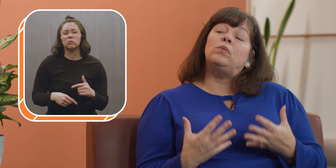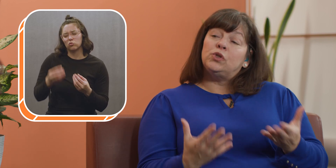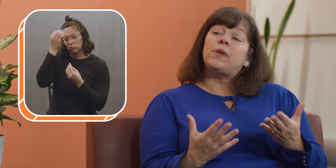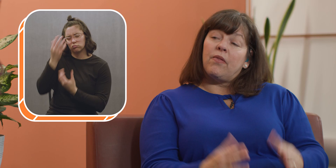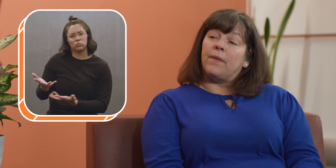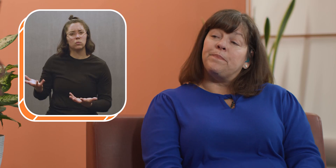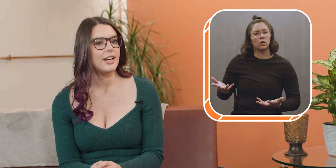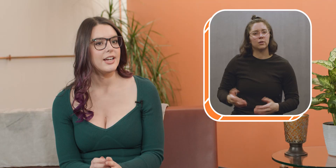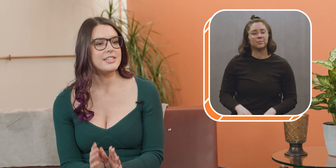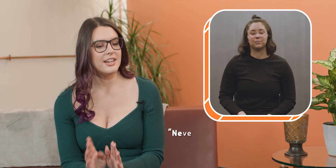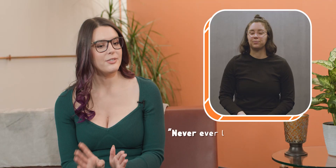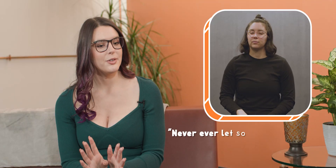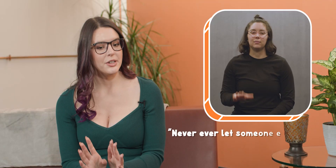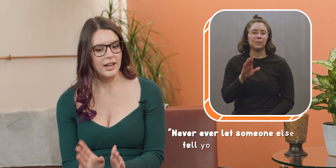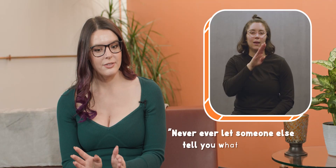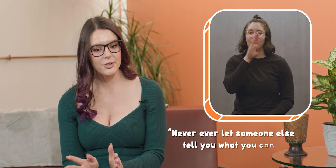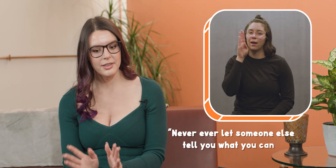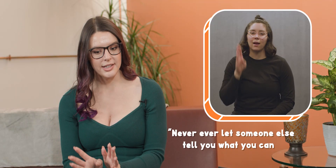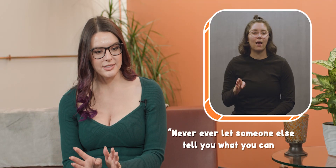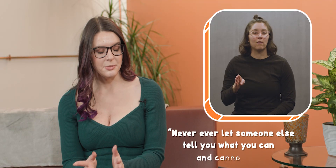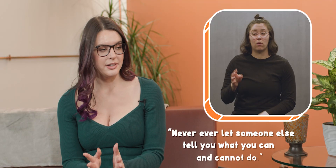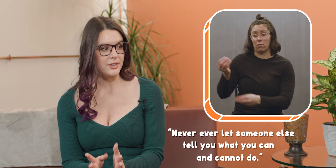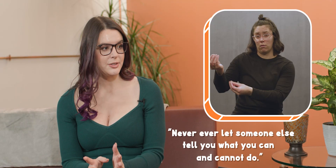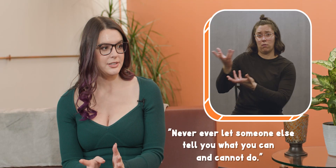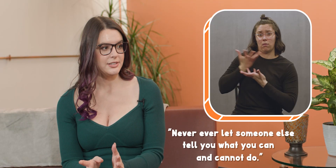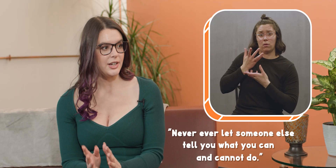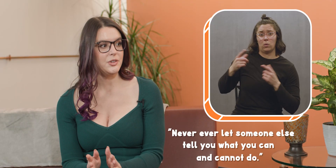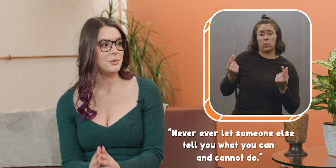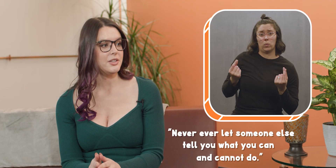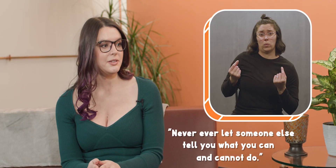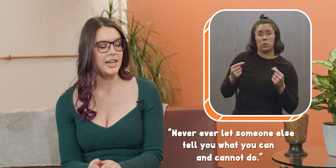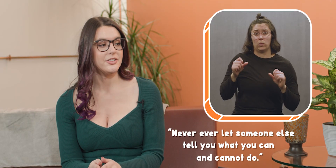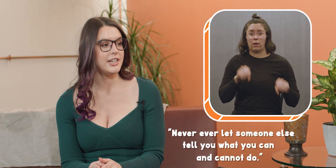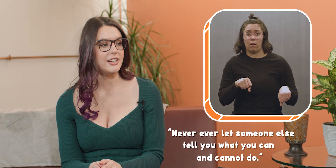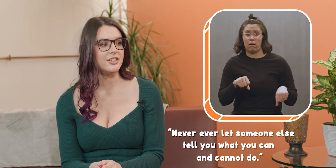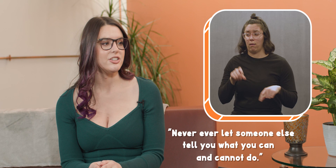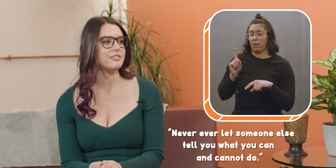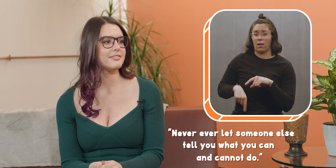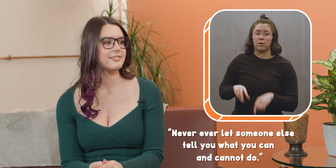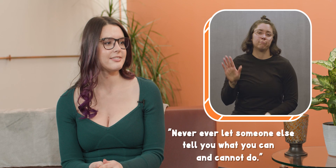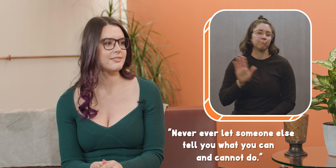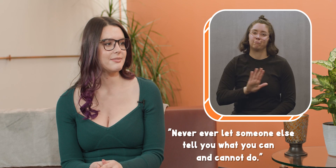What would you tell them? Never, ever let someone else tell you what you can or cannot do.